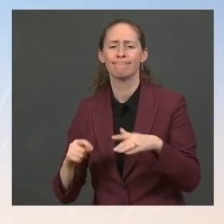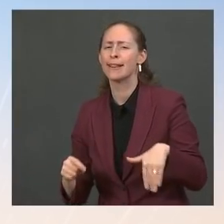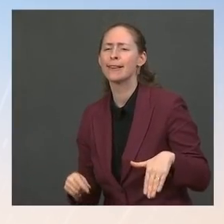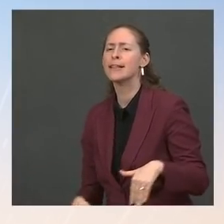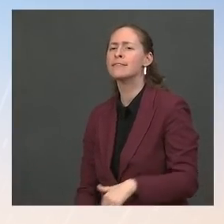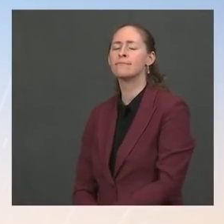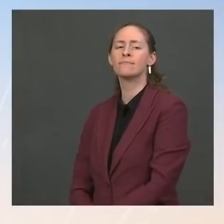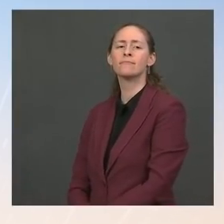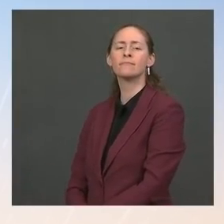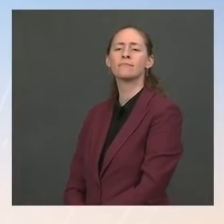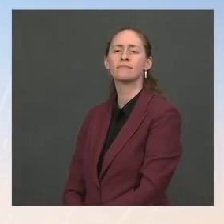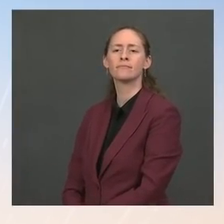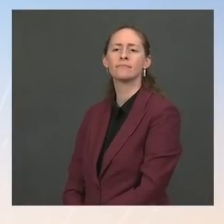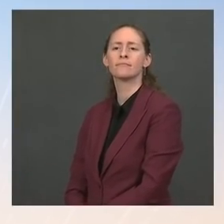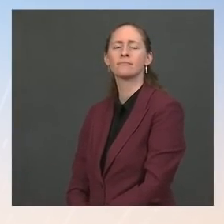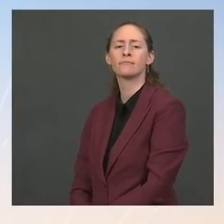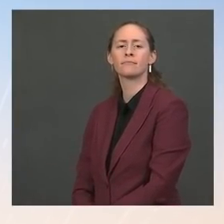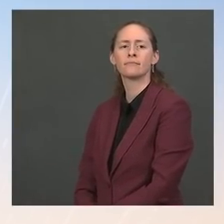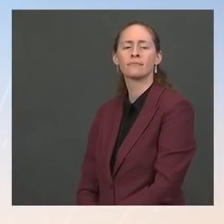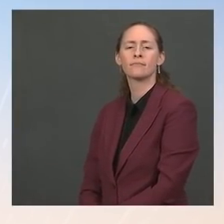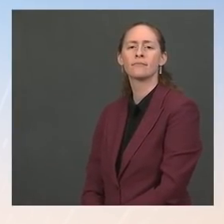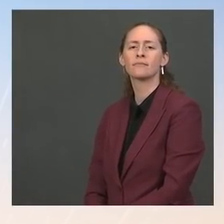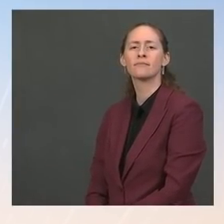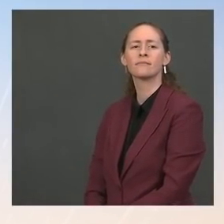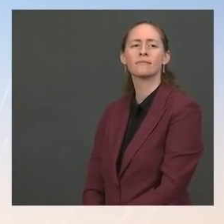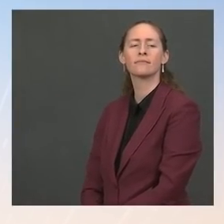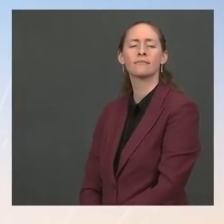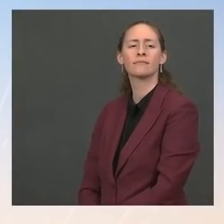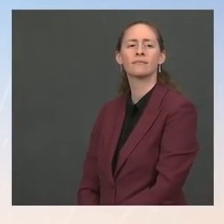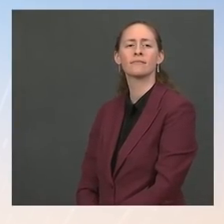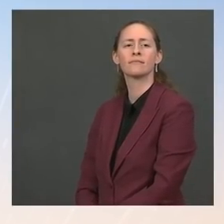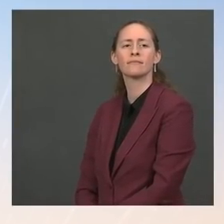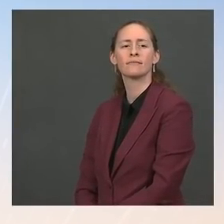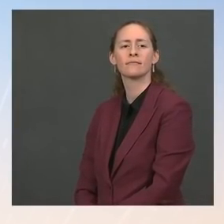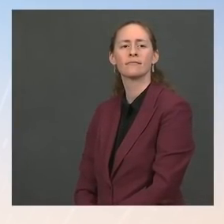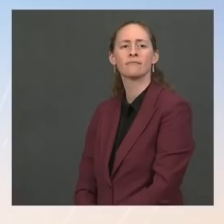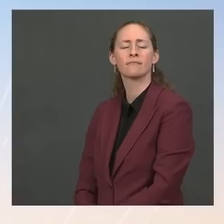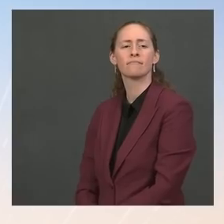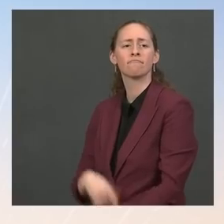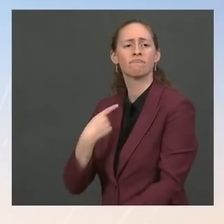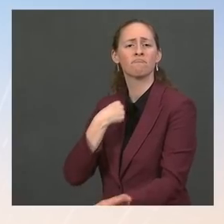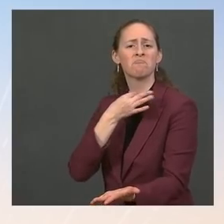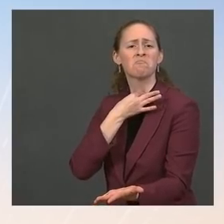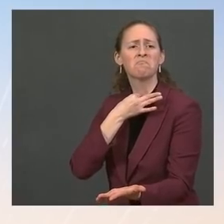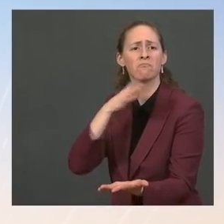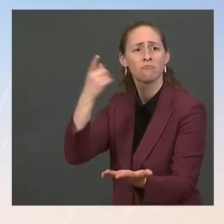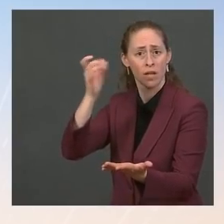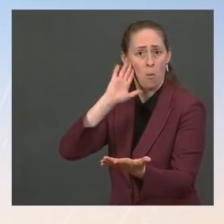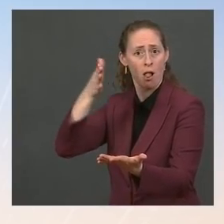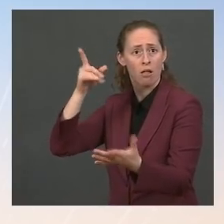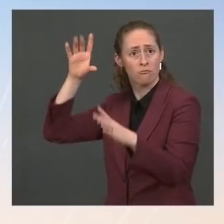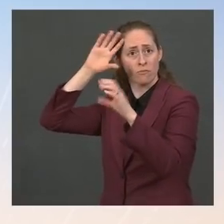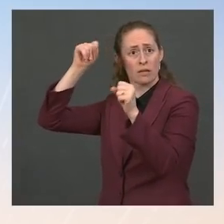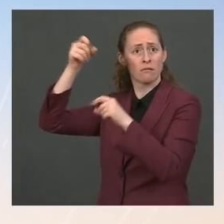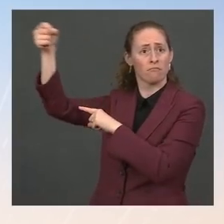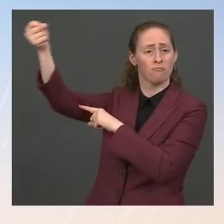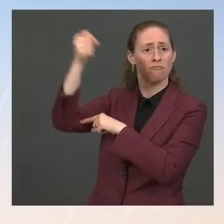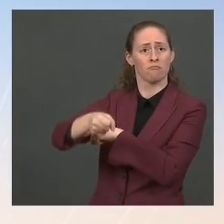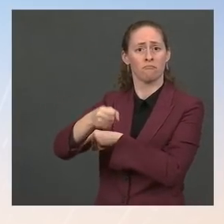appointing an infrastructure czar to oversee that program. Would that be somebody that comes in from outside the White House or the administration,